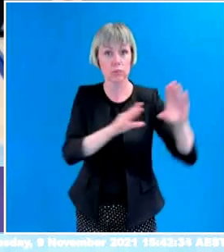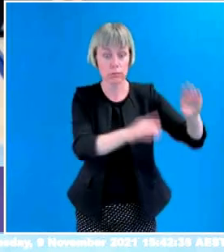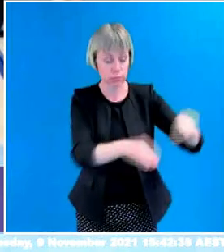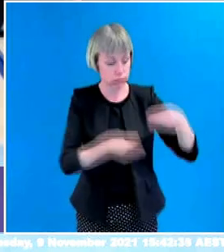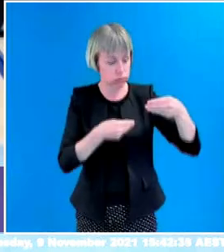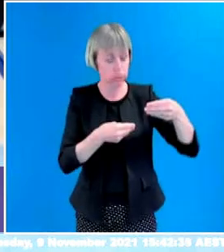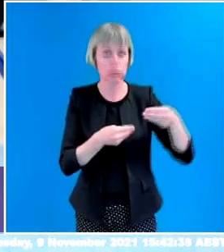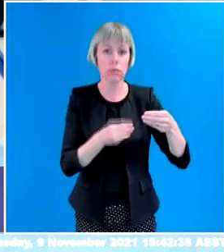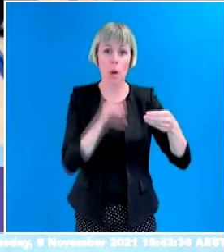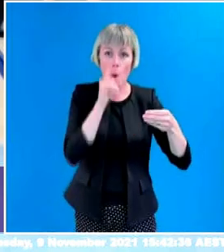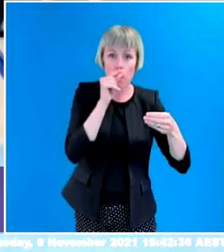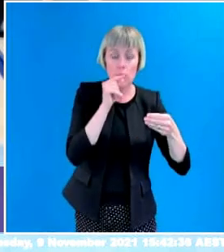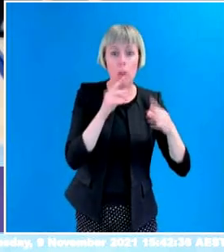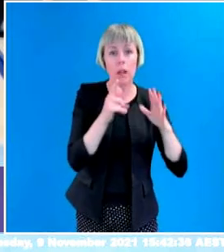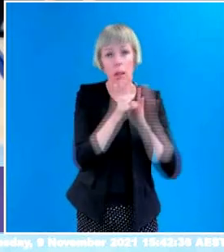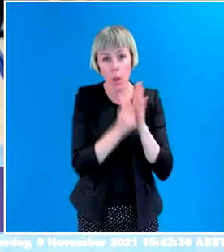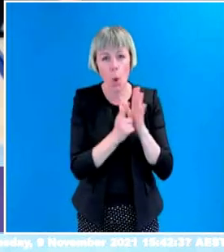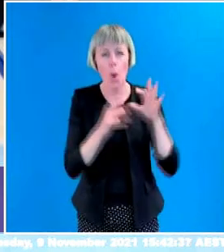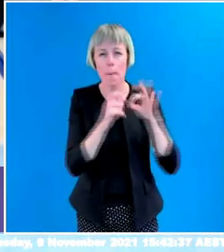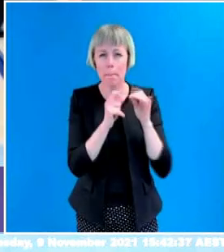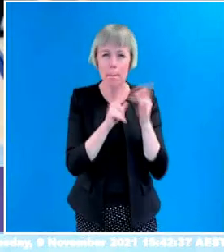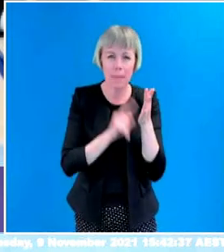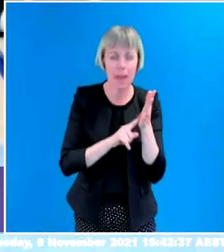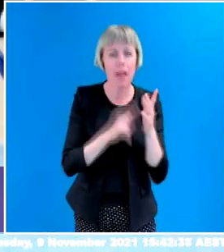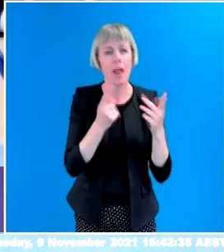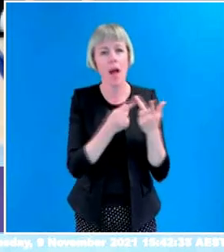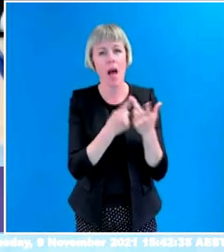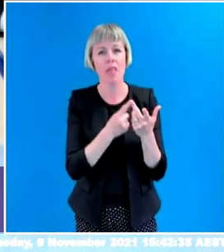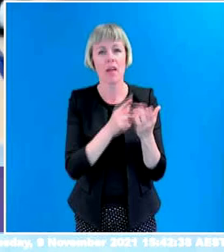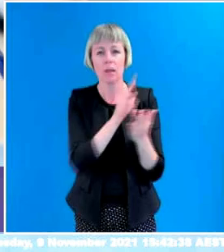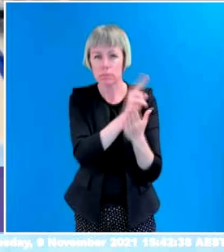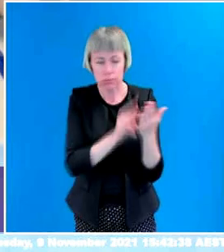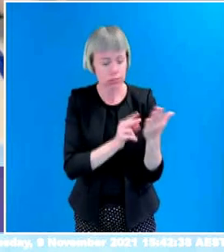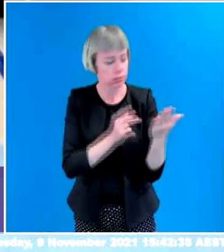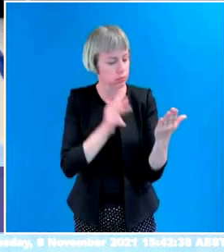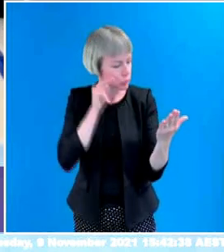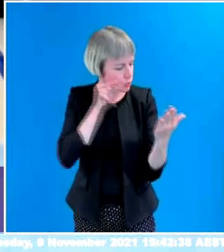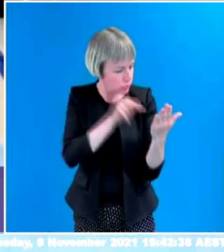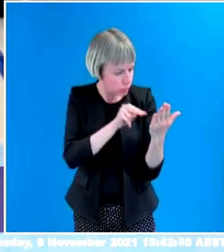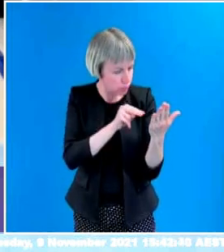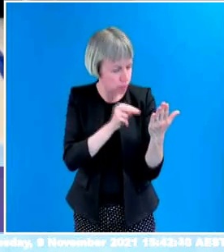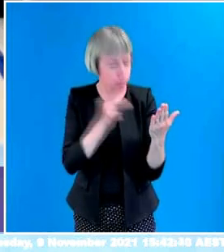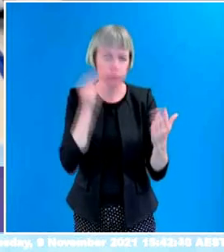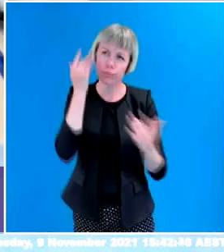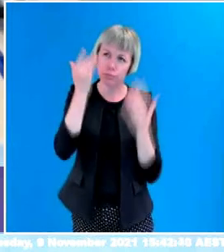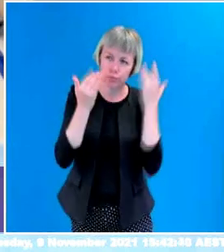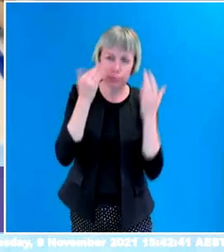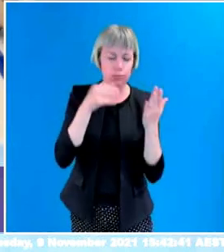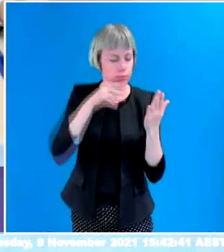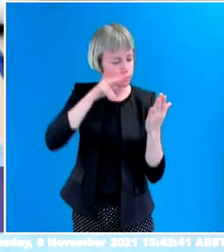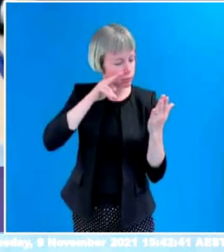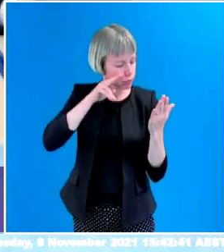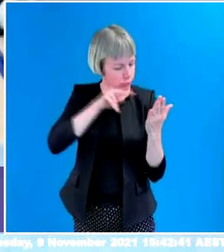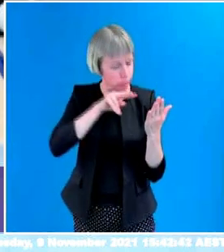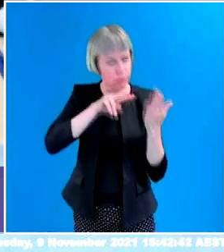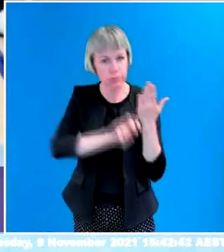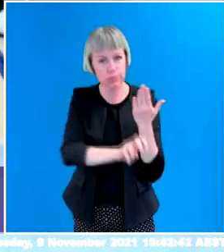legislative instruments that come before it, as well as the requirement to provide statements of compatibility.